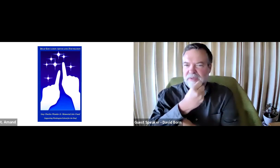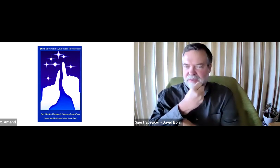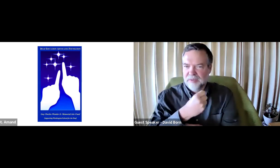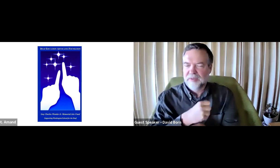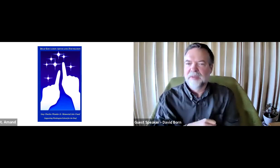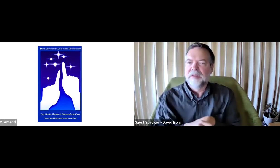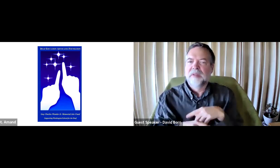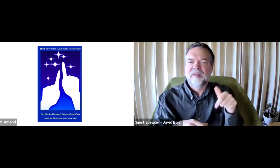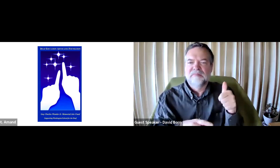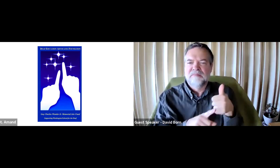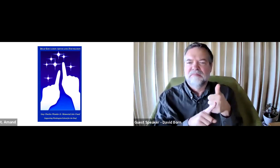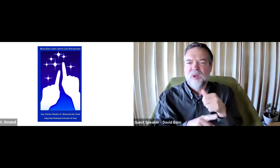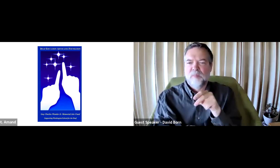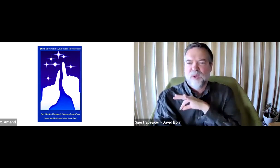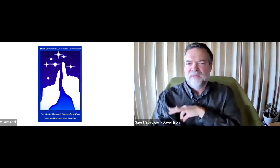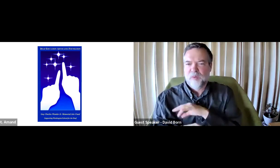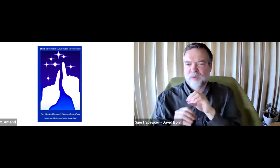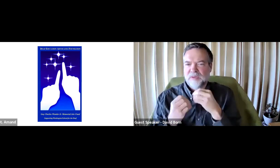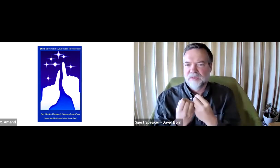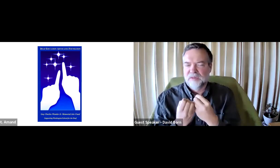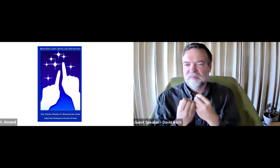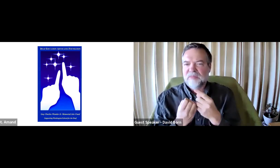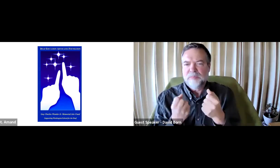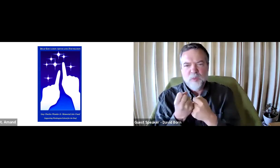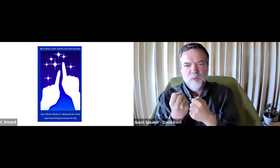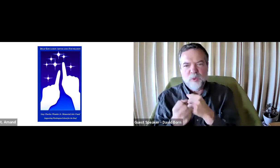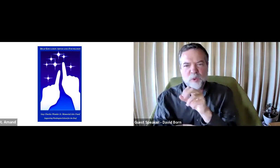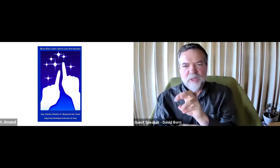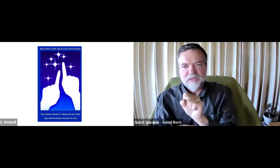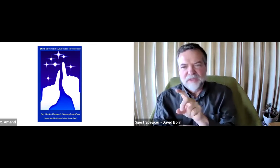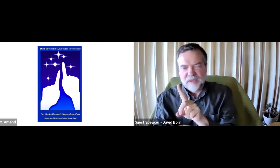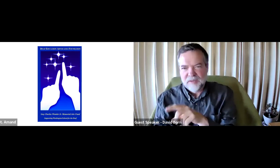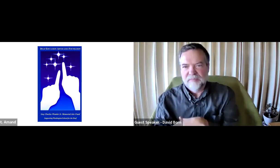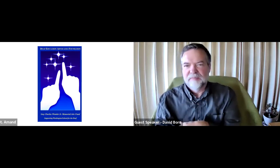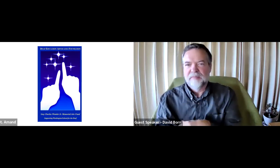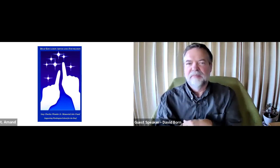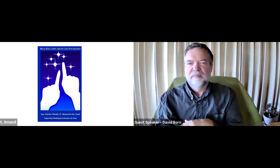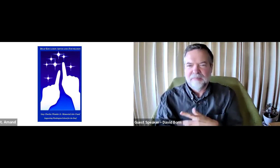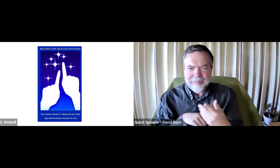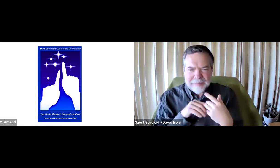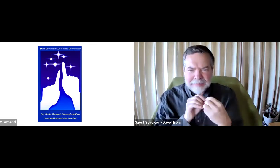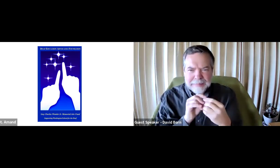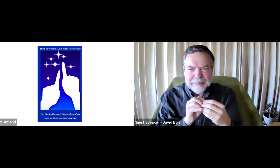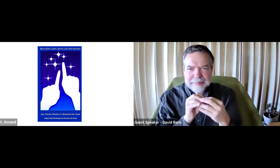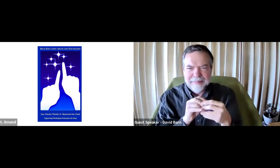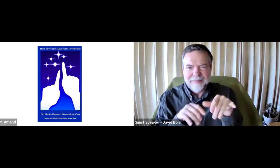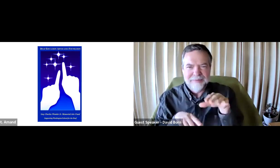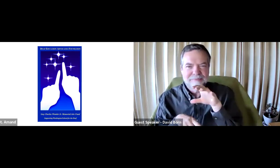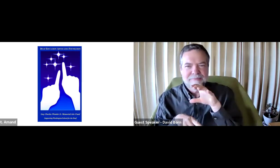Education Advocacy Foundation, and it's a nonprofit organization that supports